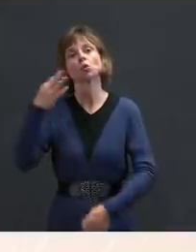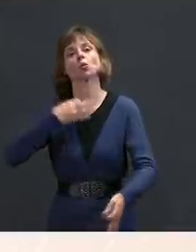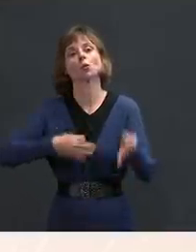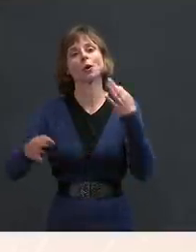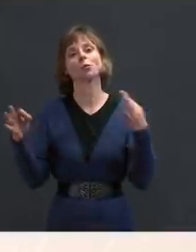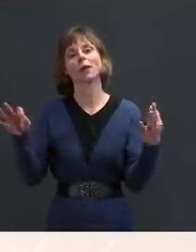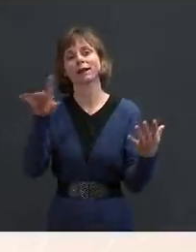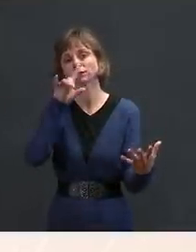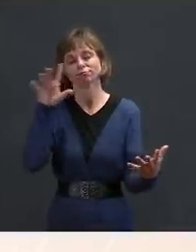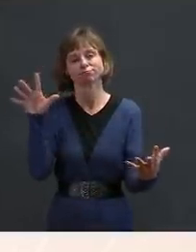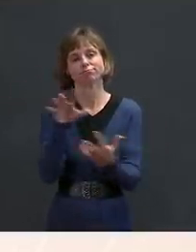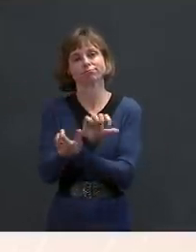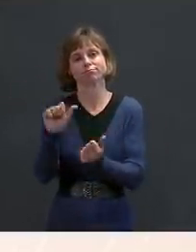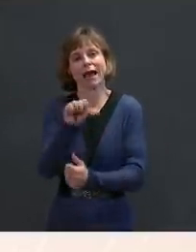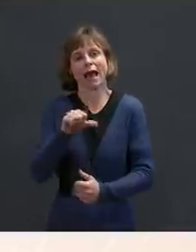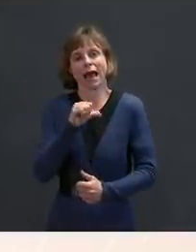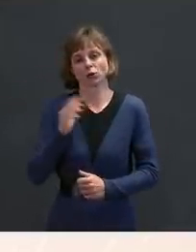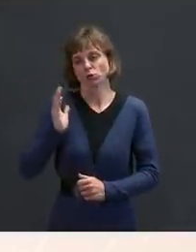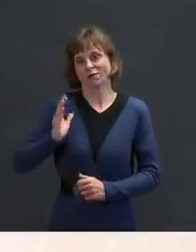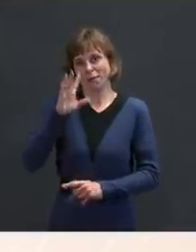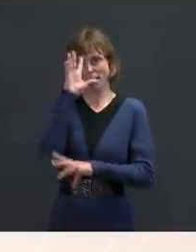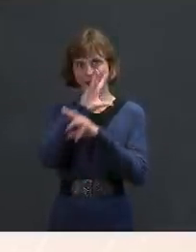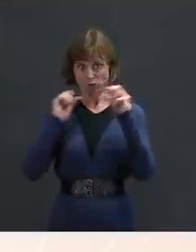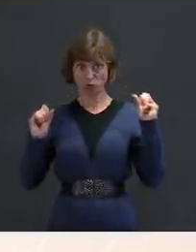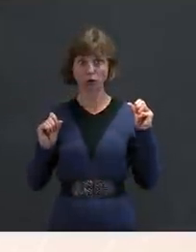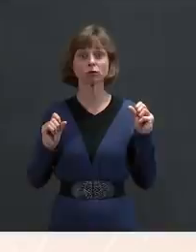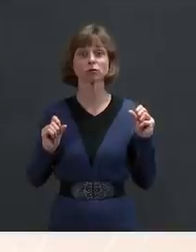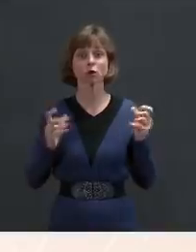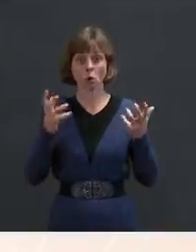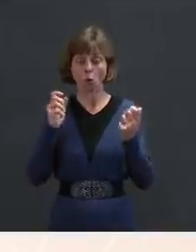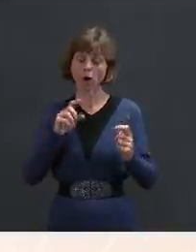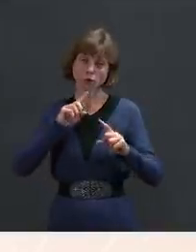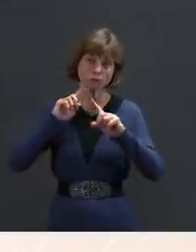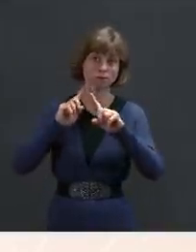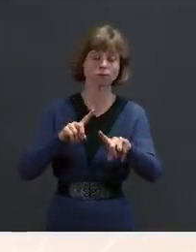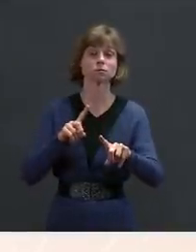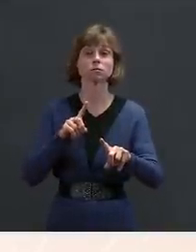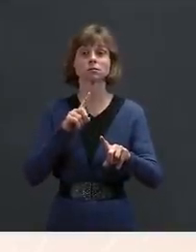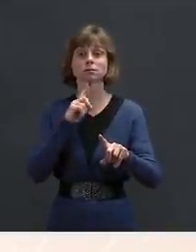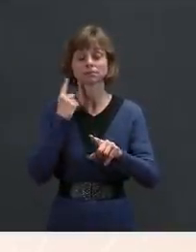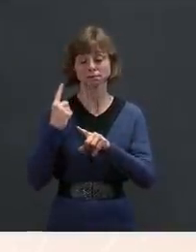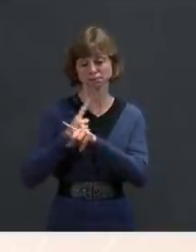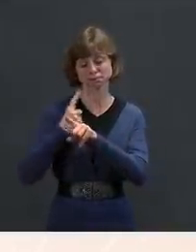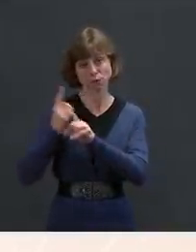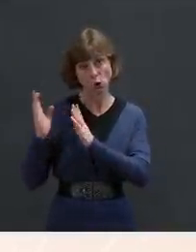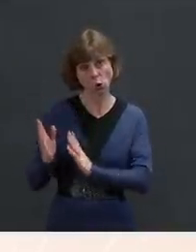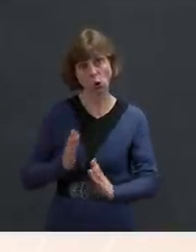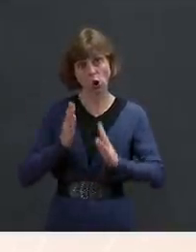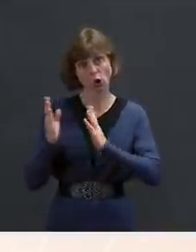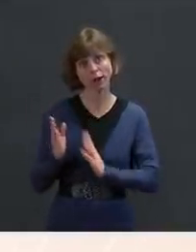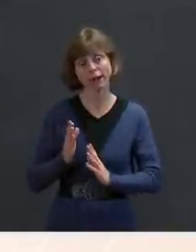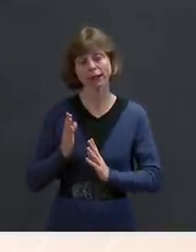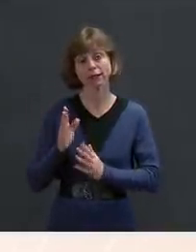with an orderly, humane, and safe immigration process.